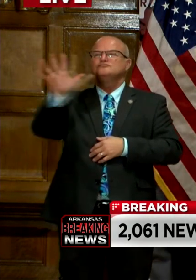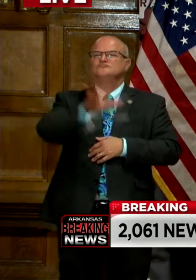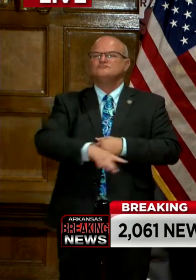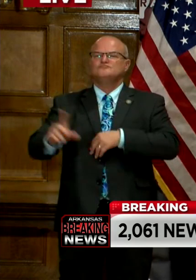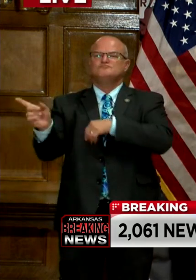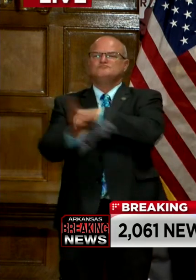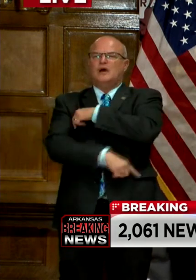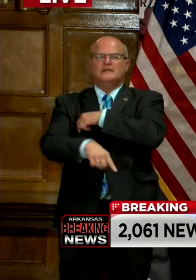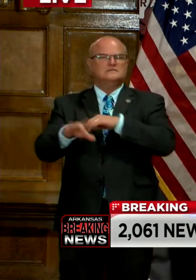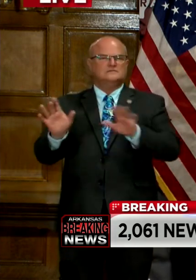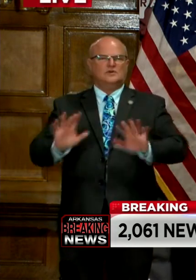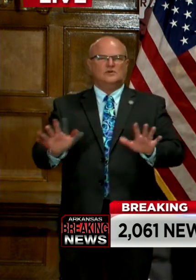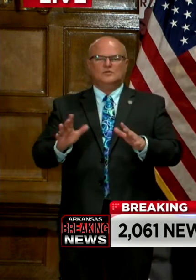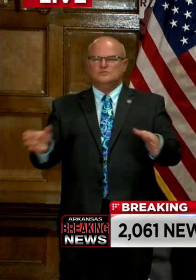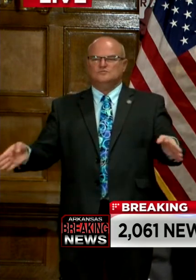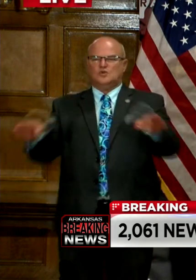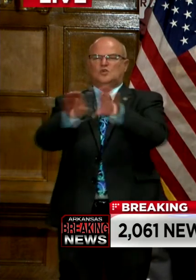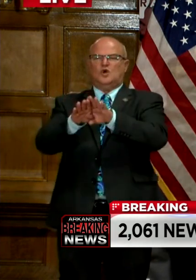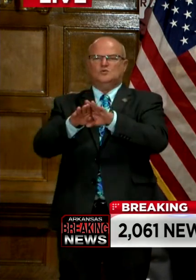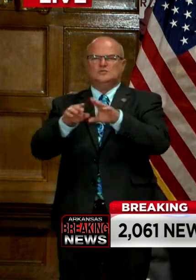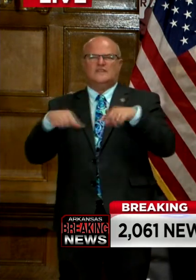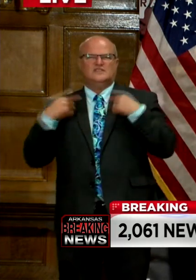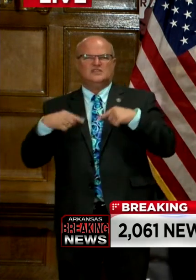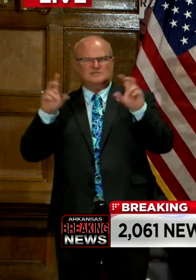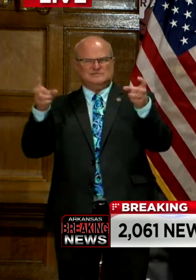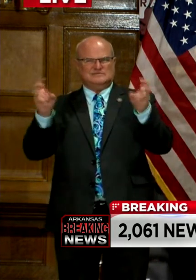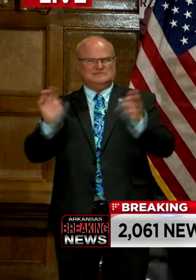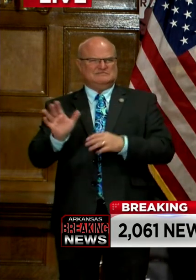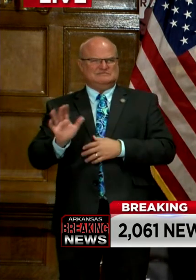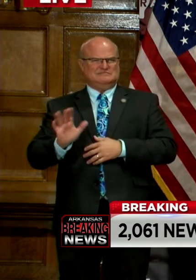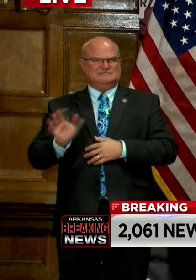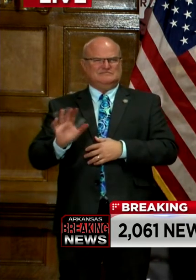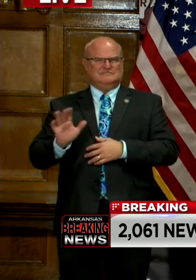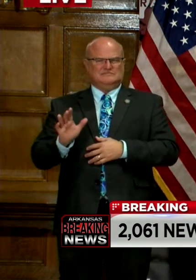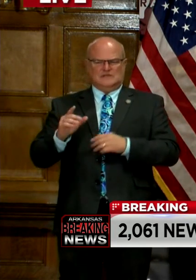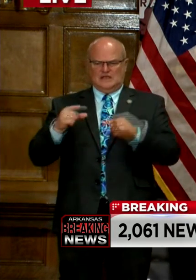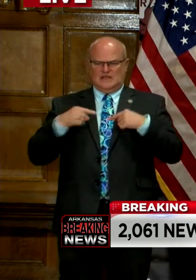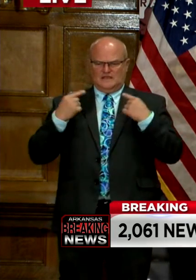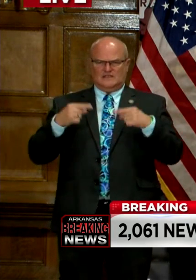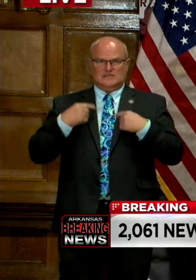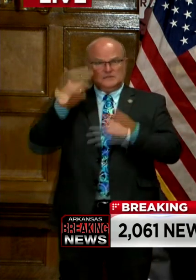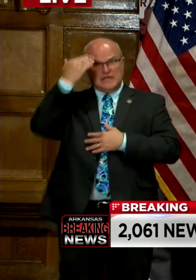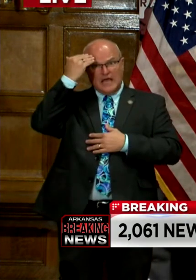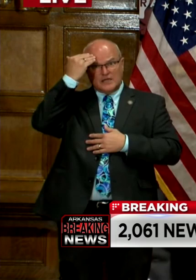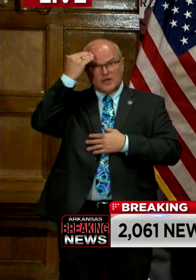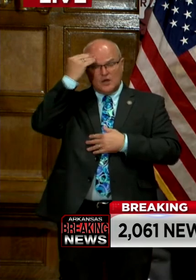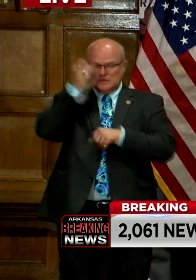REWARD THOSE THAT HAVE DONE WELL AND NOT TO JUST ACROSS THE BOARD SAY WE NEED TO CLOSE GYMS, FOR